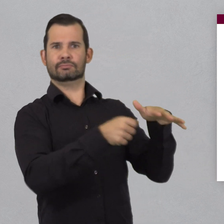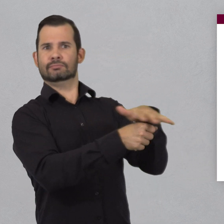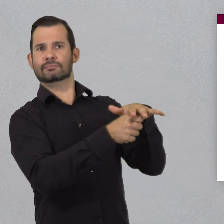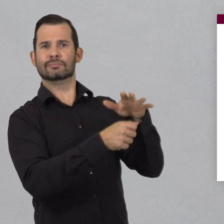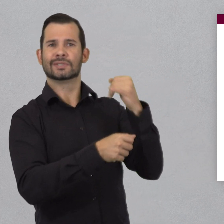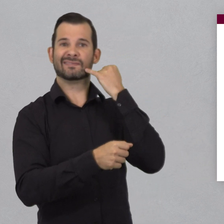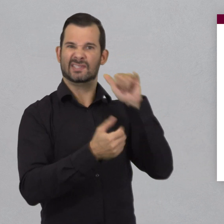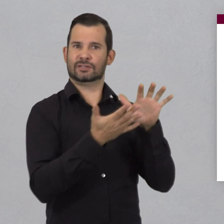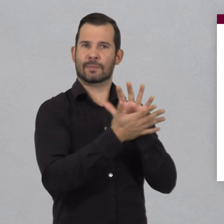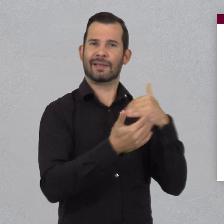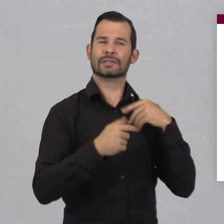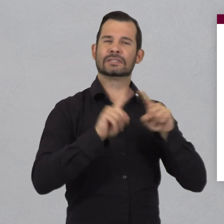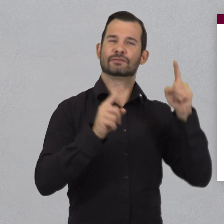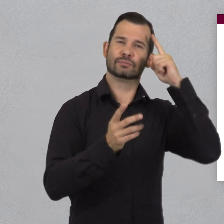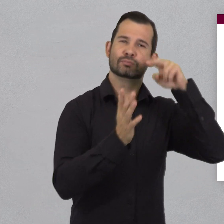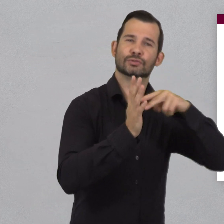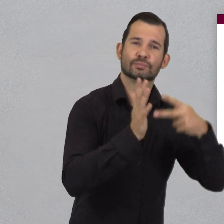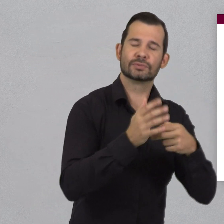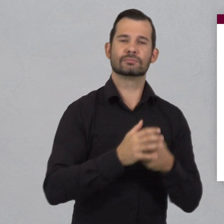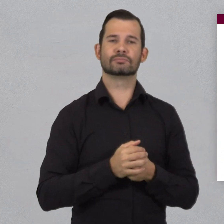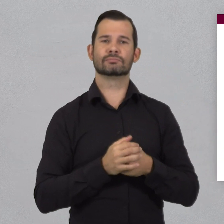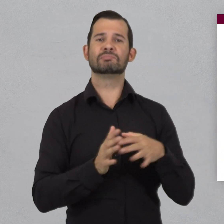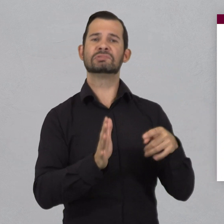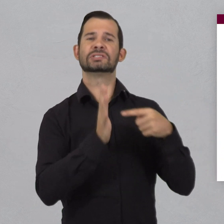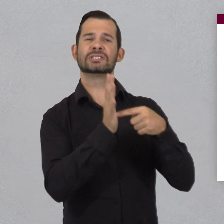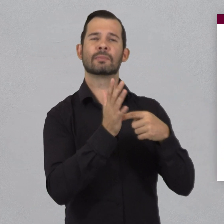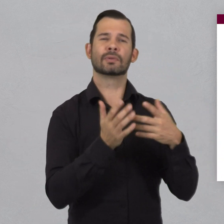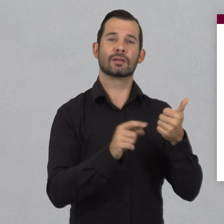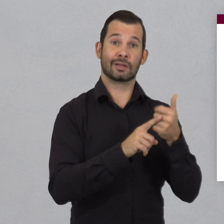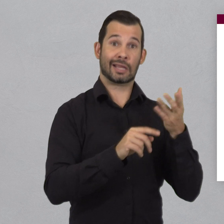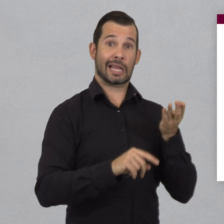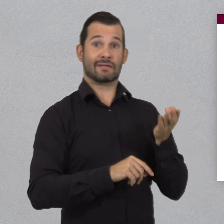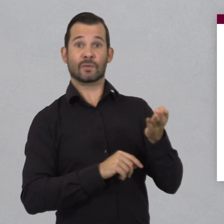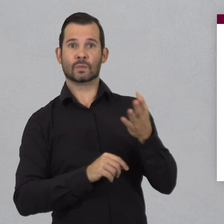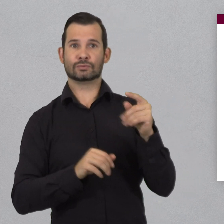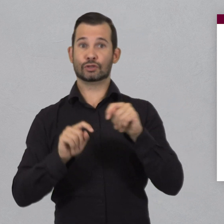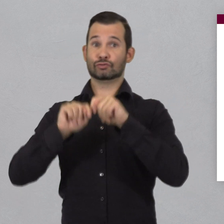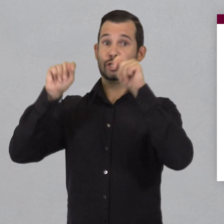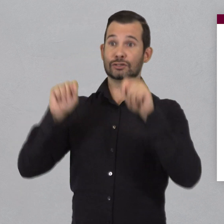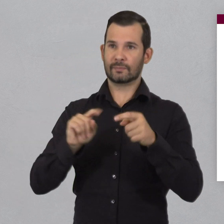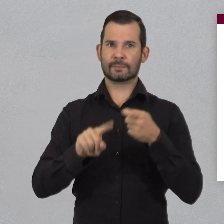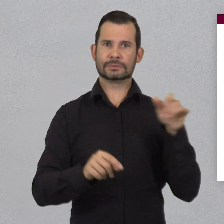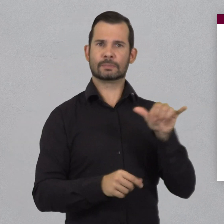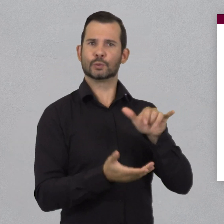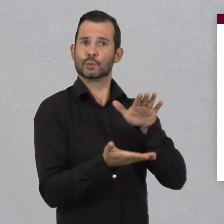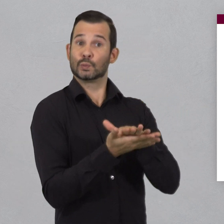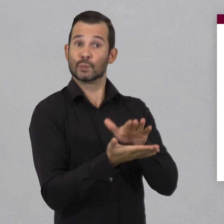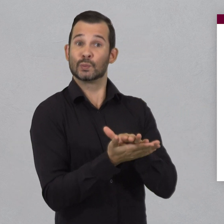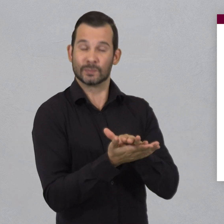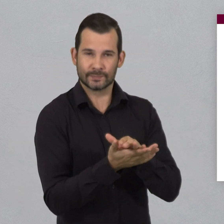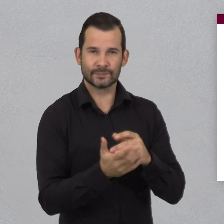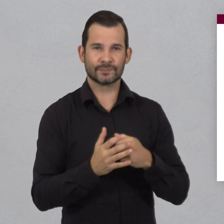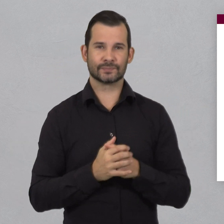if the documents have different purposes (example: an invoice and a transcript from the same school)